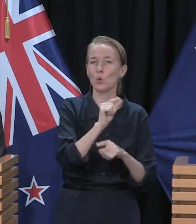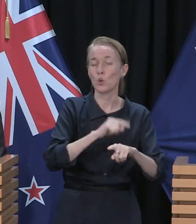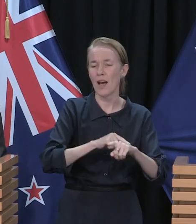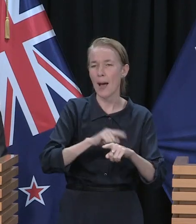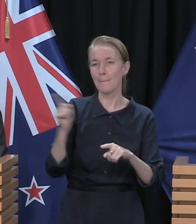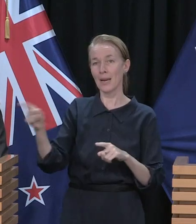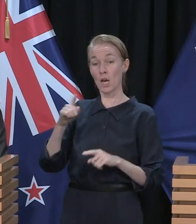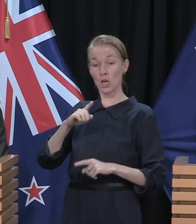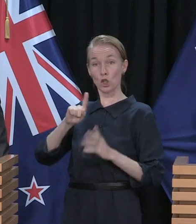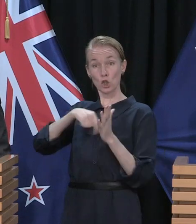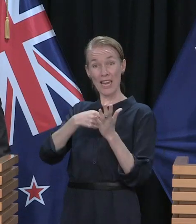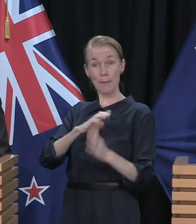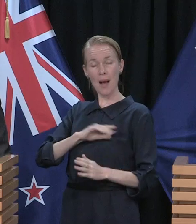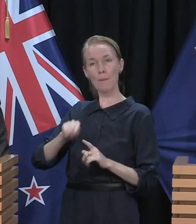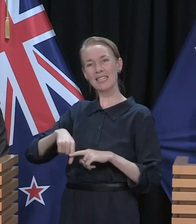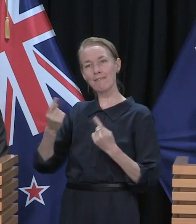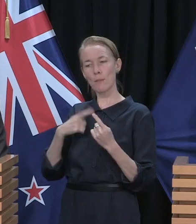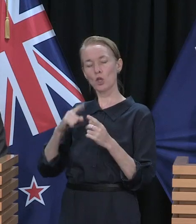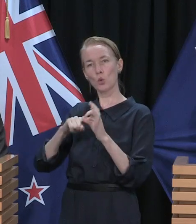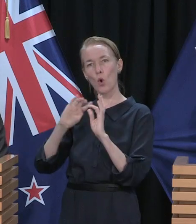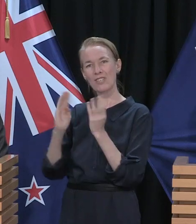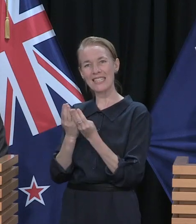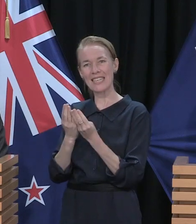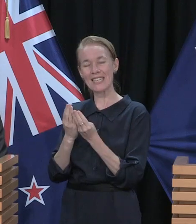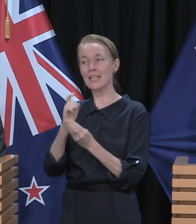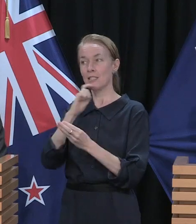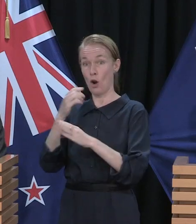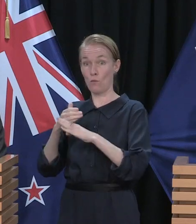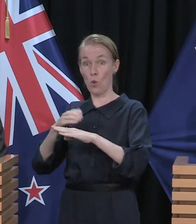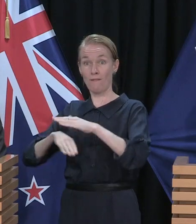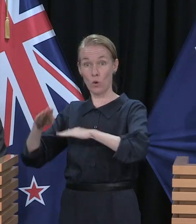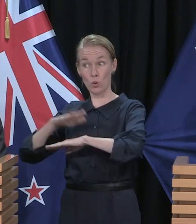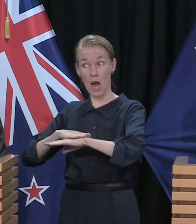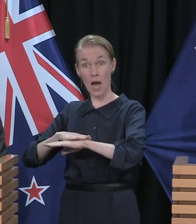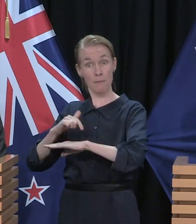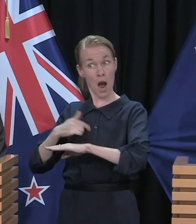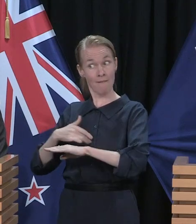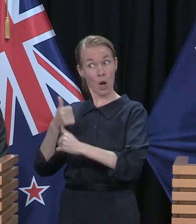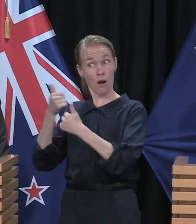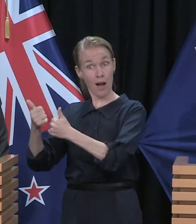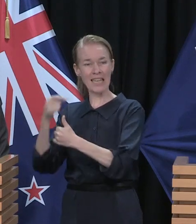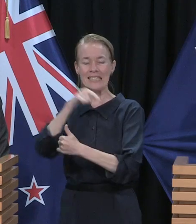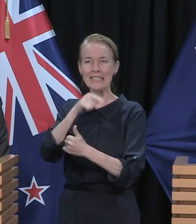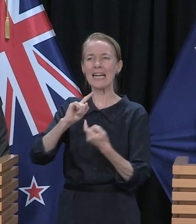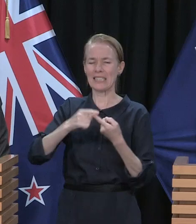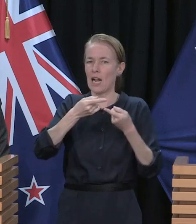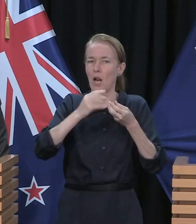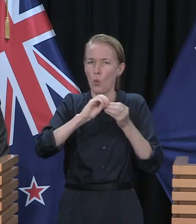because it's not a fault role, as oppose -- full-time role as opposed at the Jet Park. Comfortable art the Jet Park.